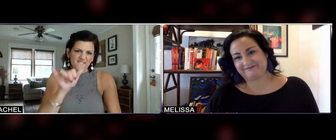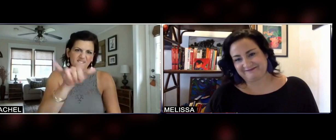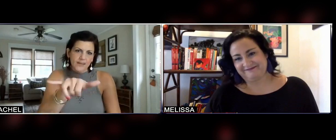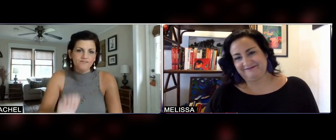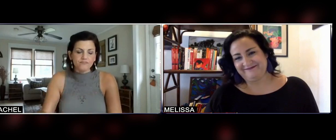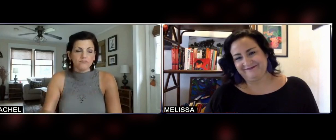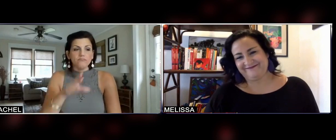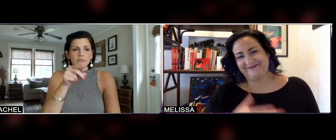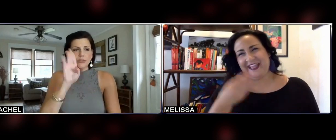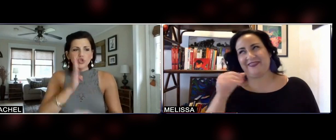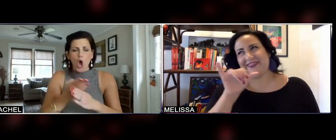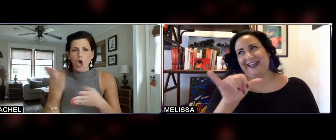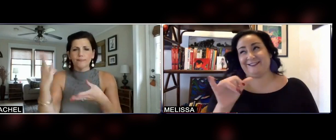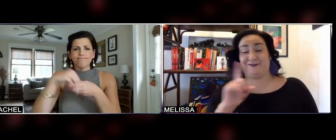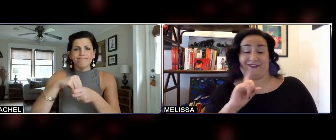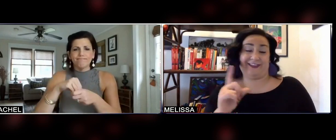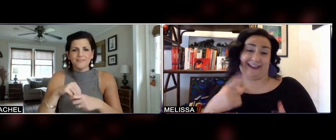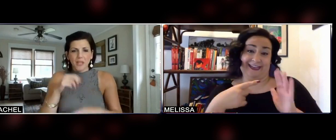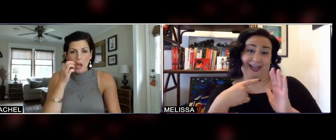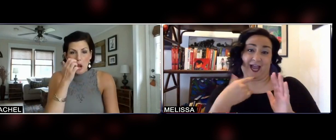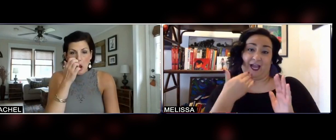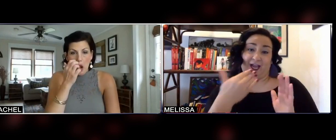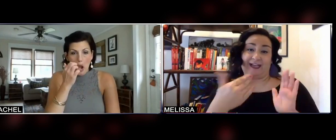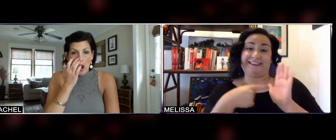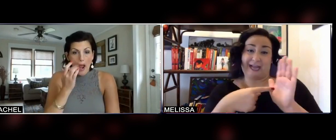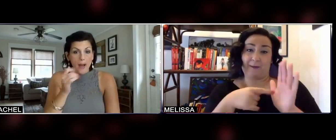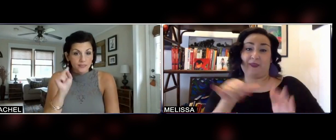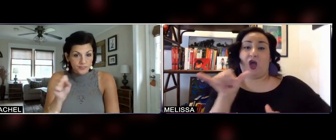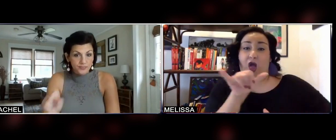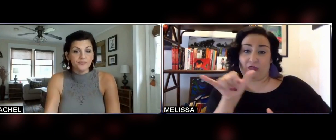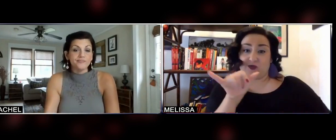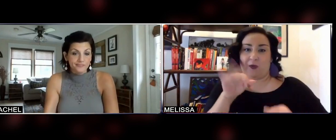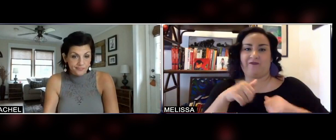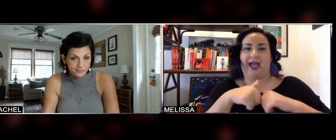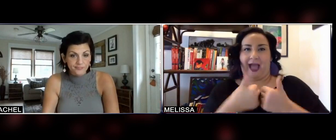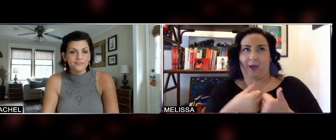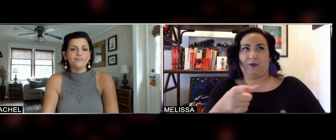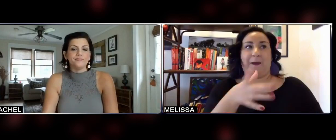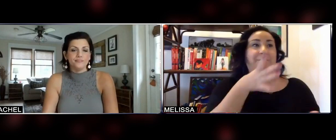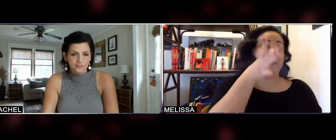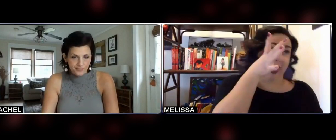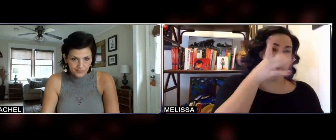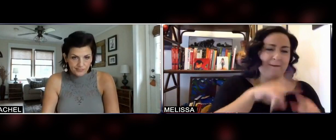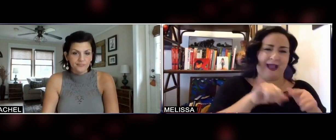My daughter as well... That's really a good example also of how you are a parent